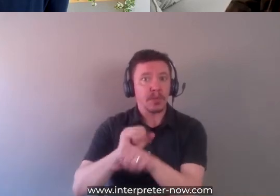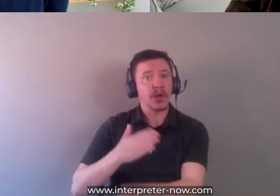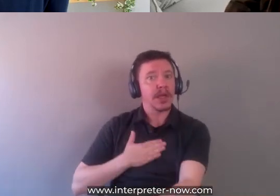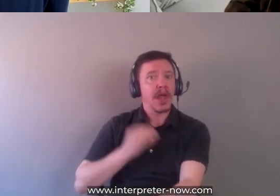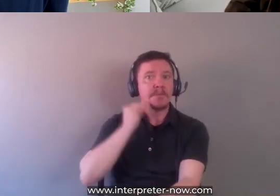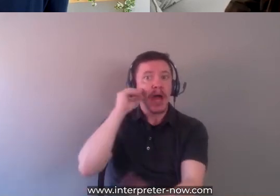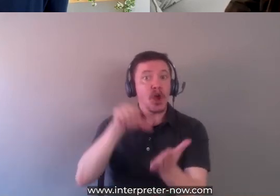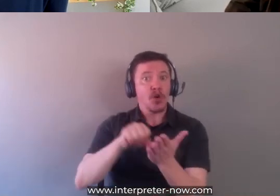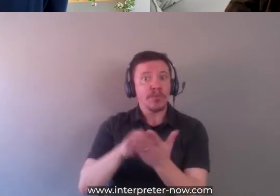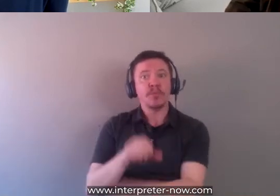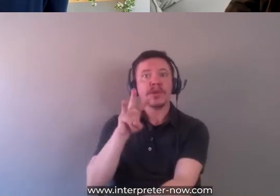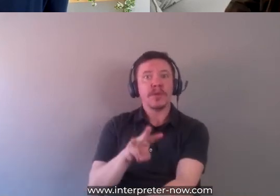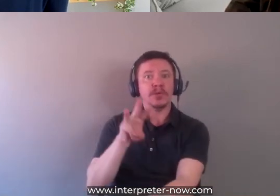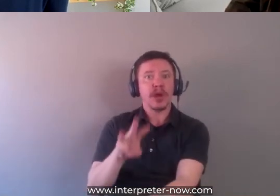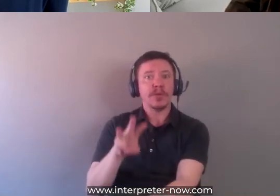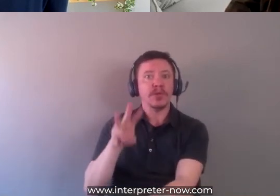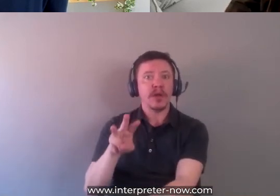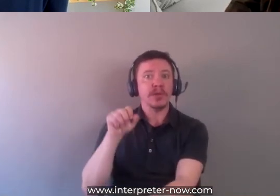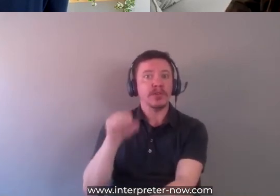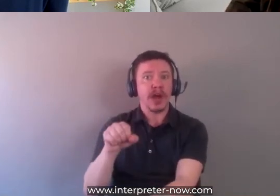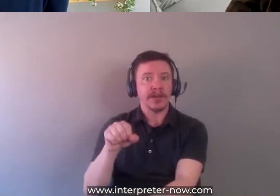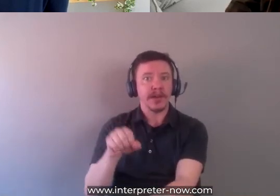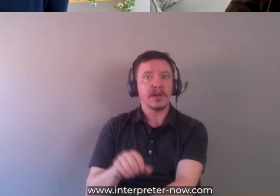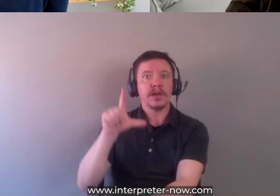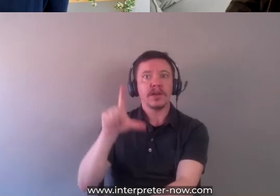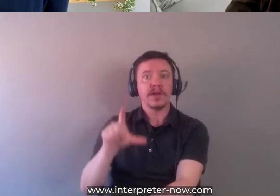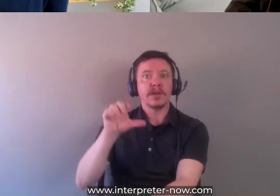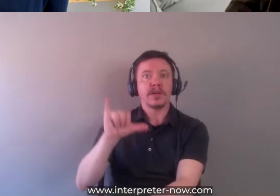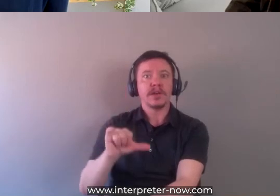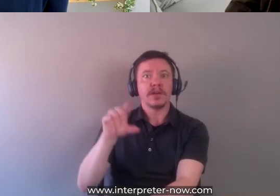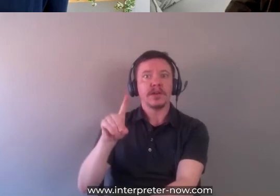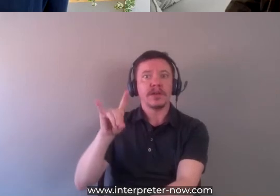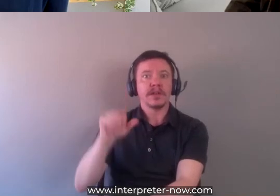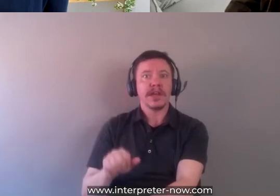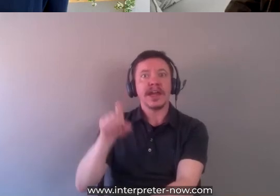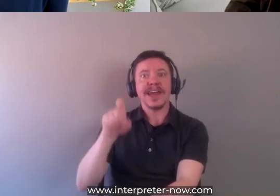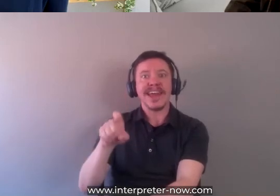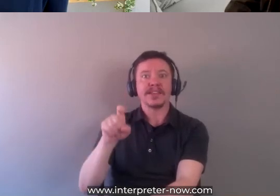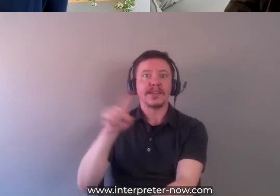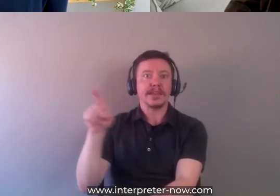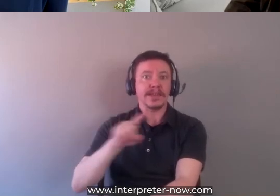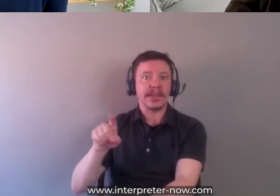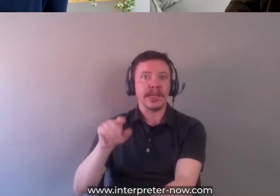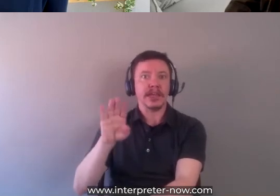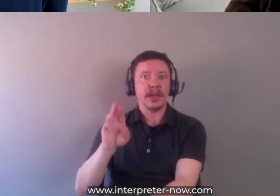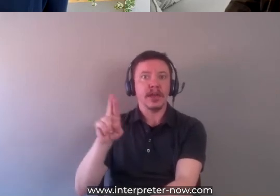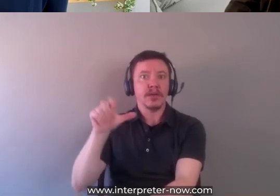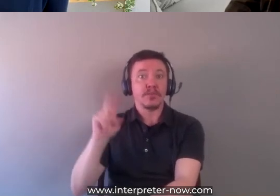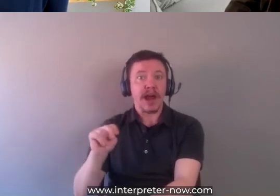Awesome, thank you! Thank you all for listening and watching and please do take